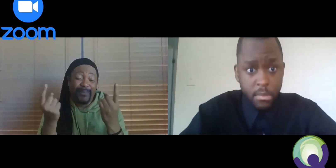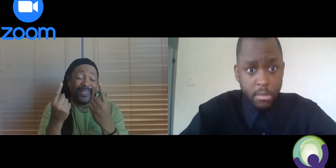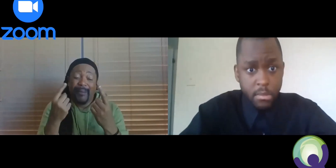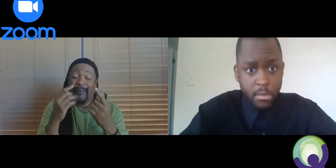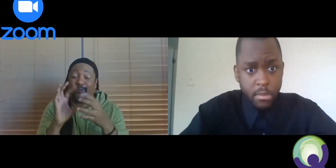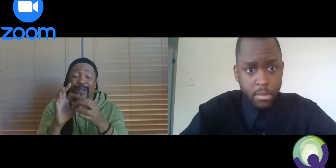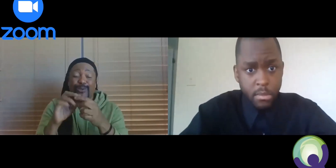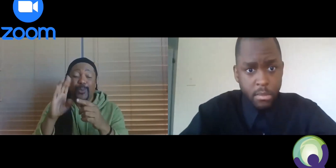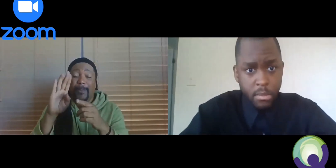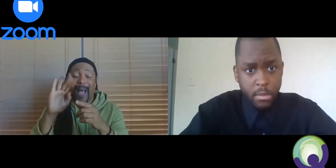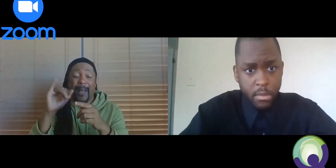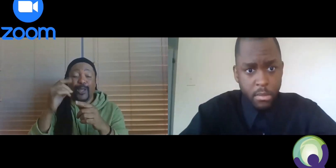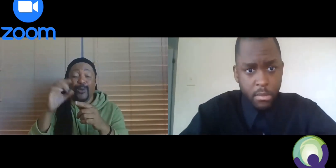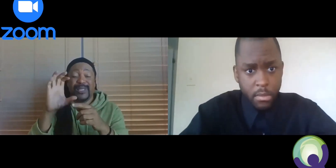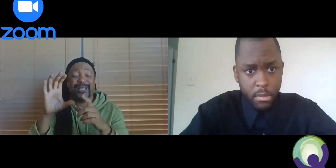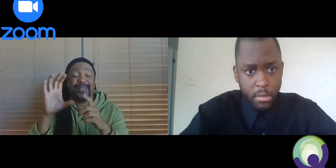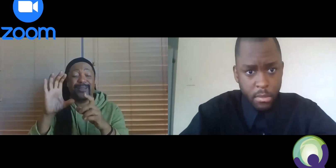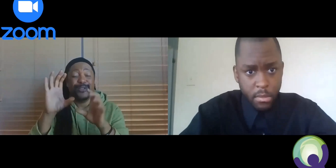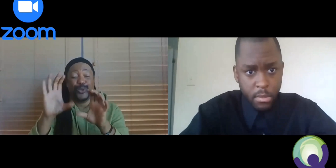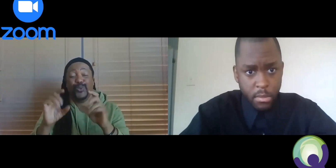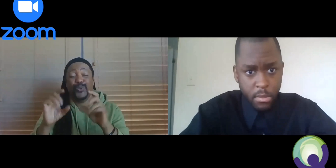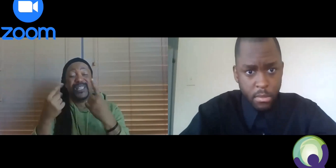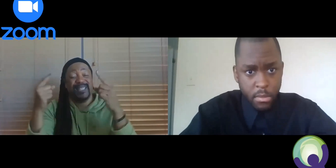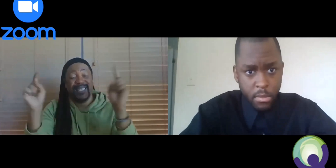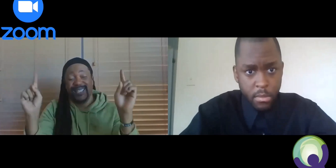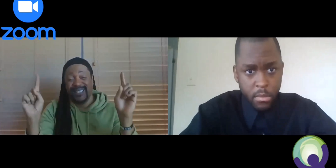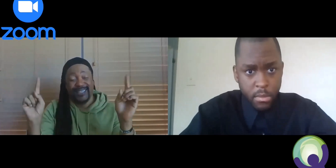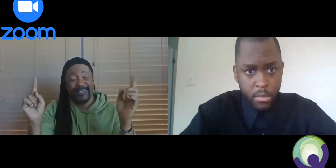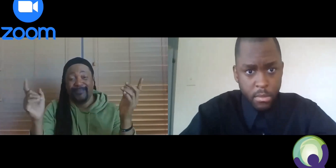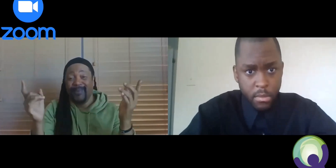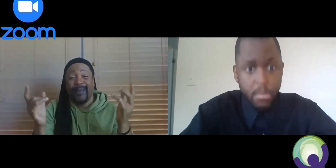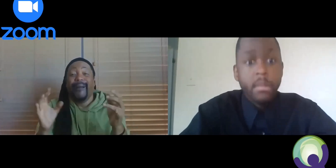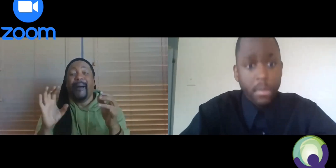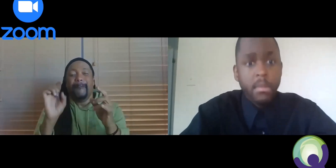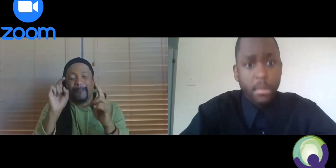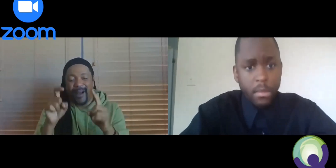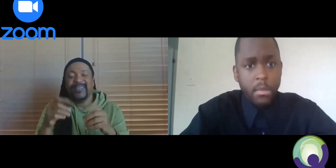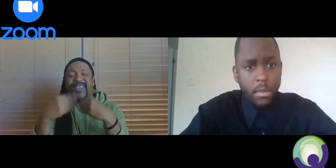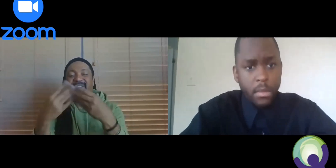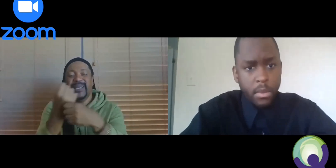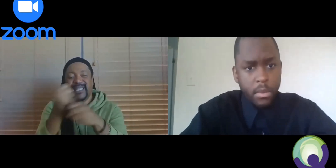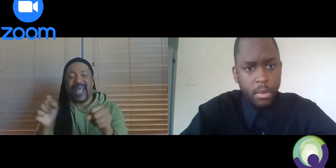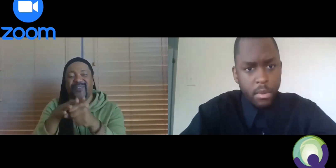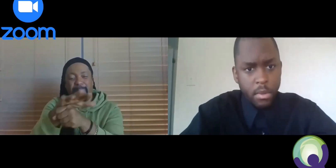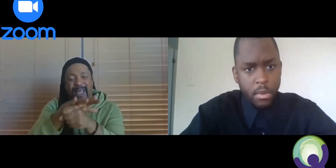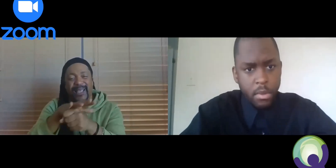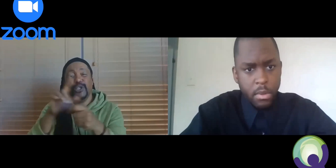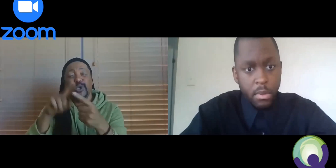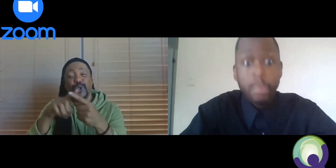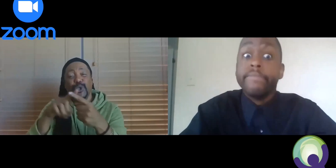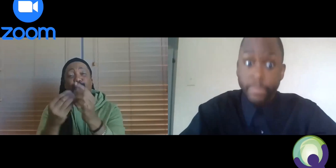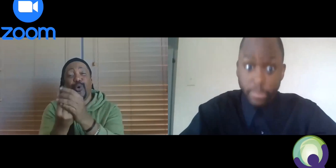important for the BIPOC to succeed, you must give them a safe place to succeed.